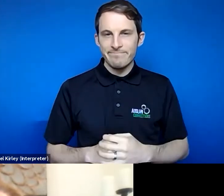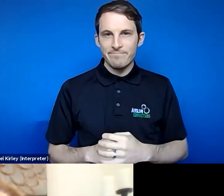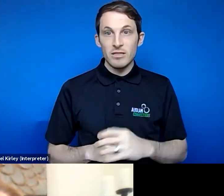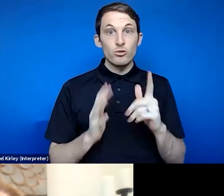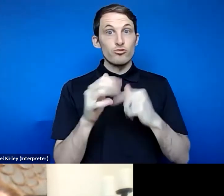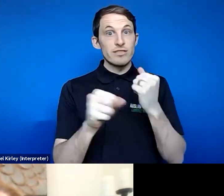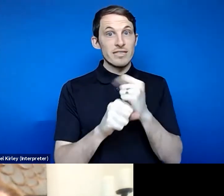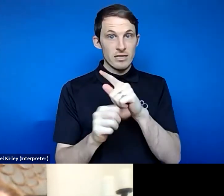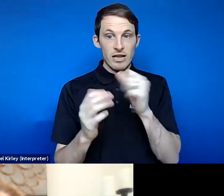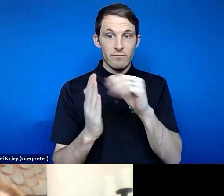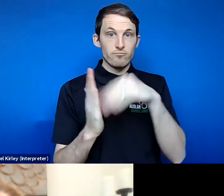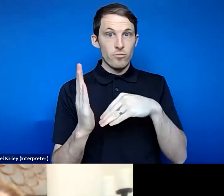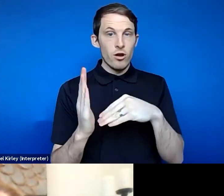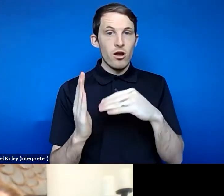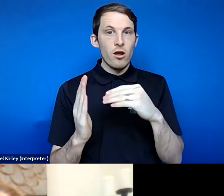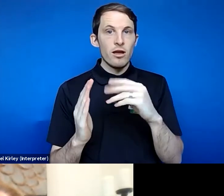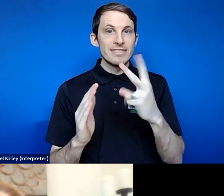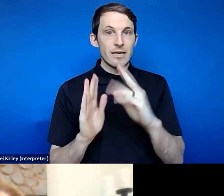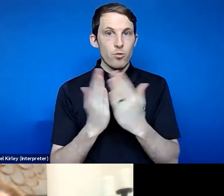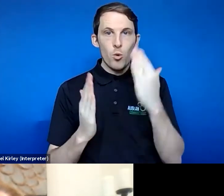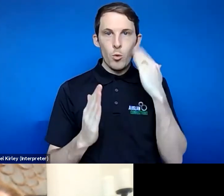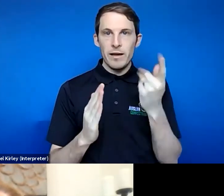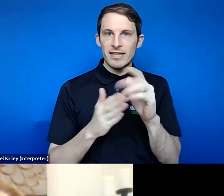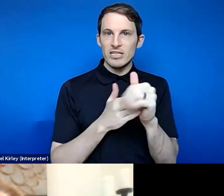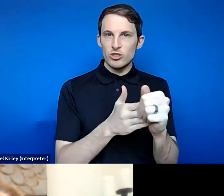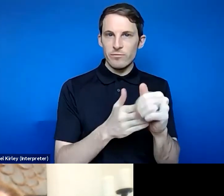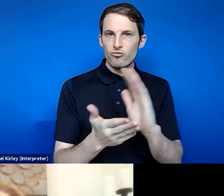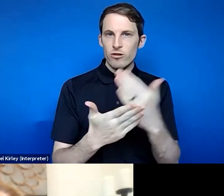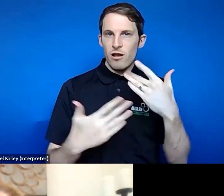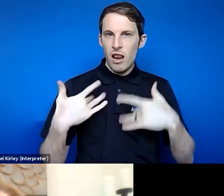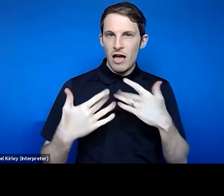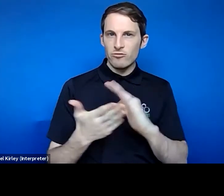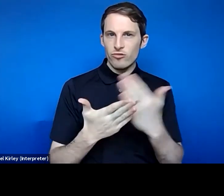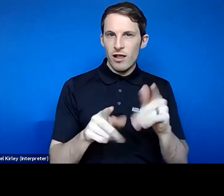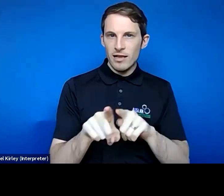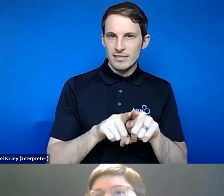her second book Women and Leadership: Real lives, real lessons and in her spare time